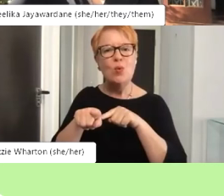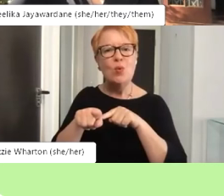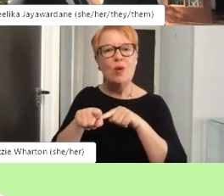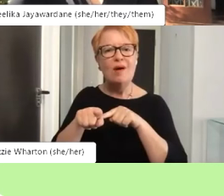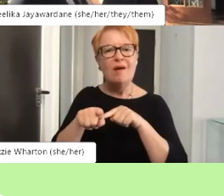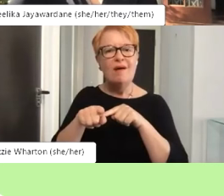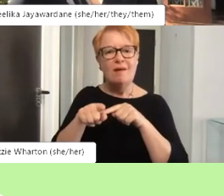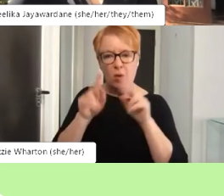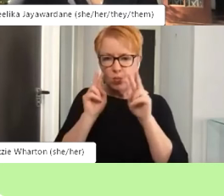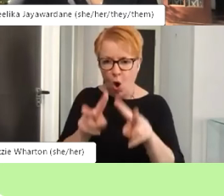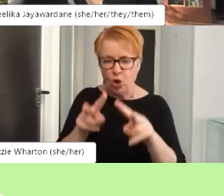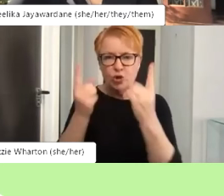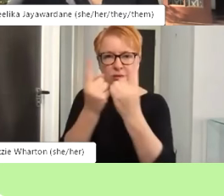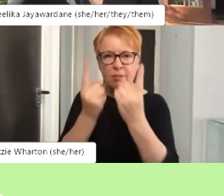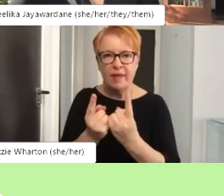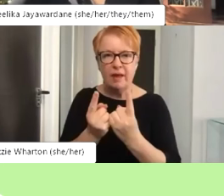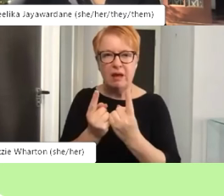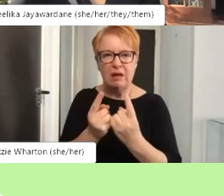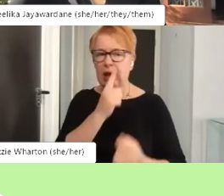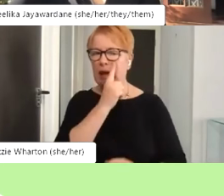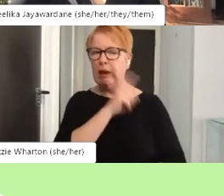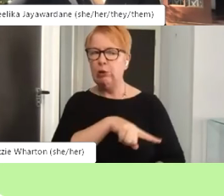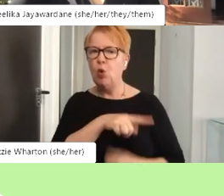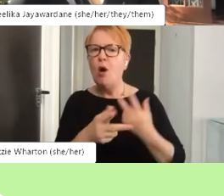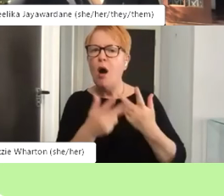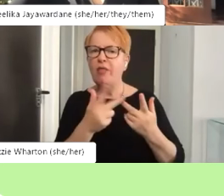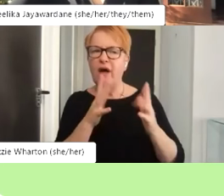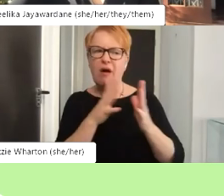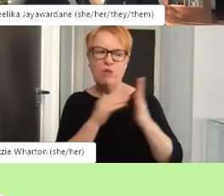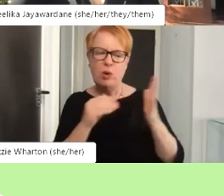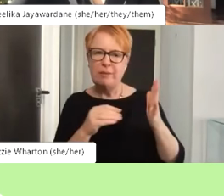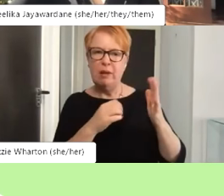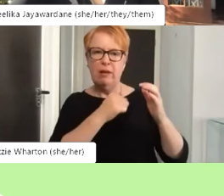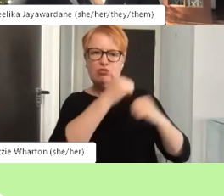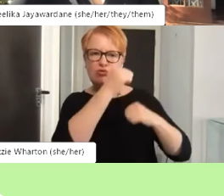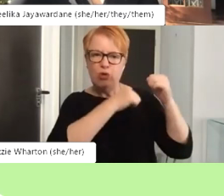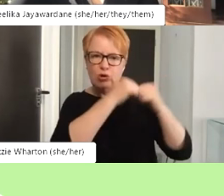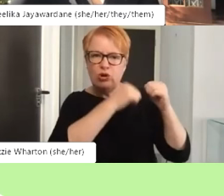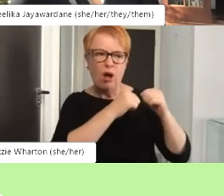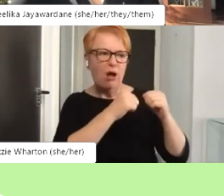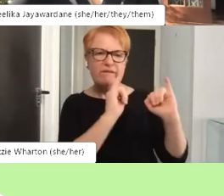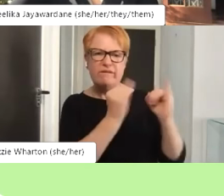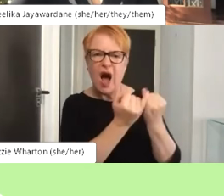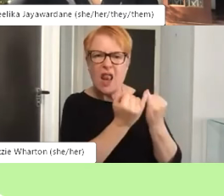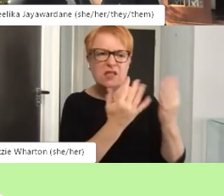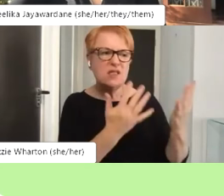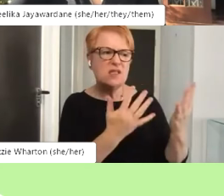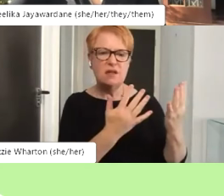Structural violence of nation states, internal violence of the art institutions themselves, etc.